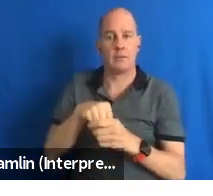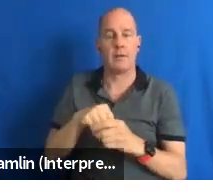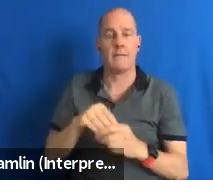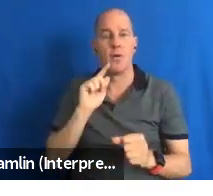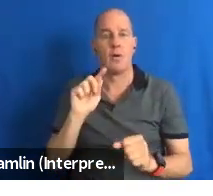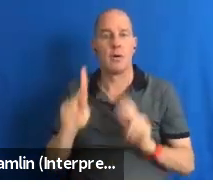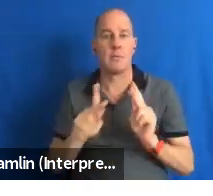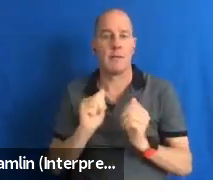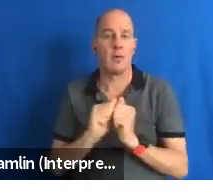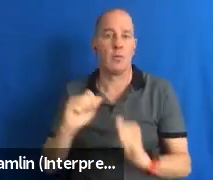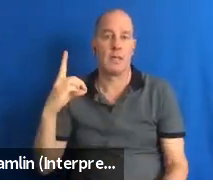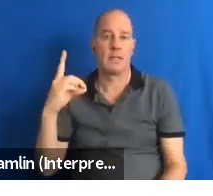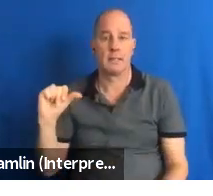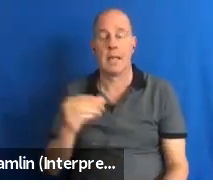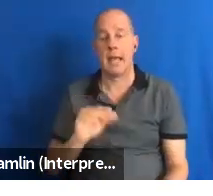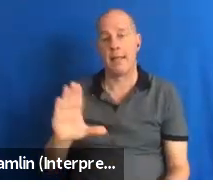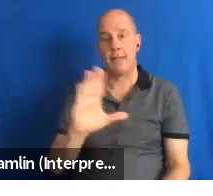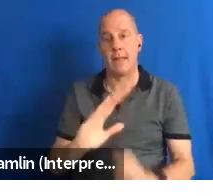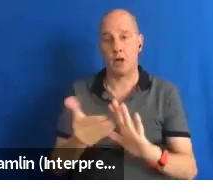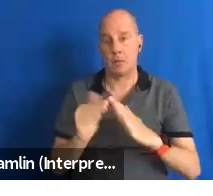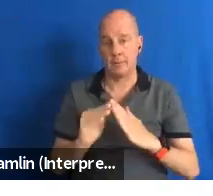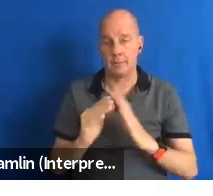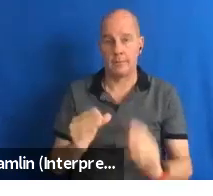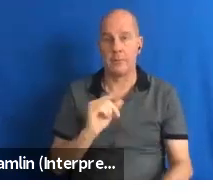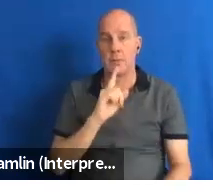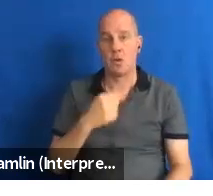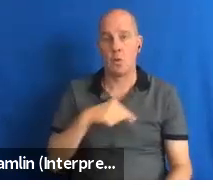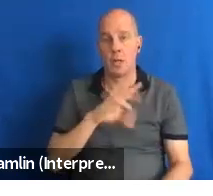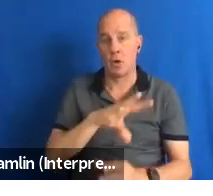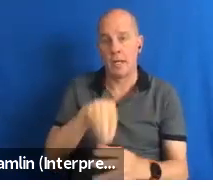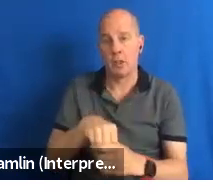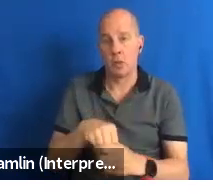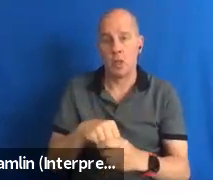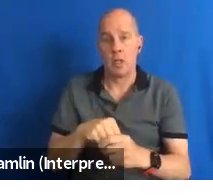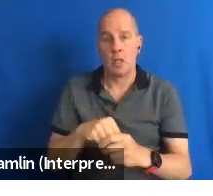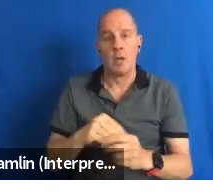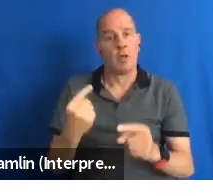disabilities and communities and make sure that we're including the right accessibility